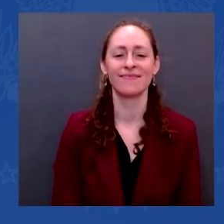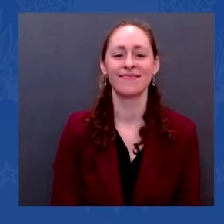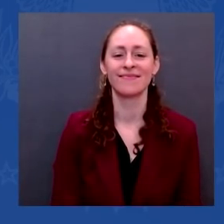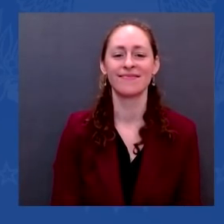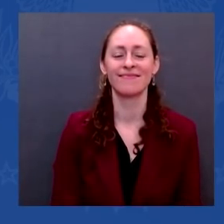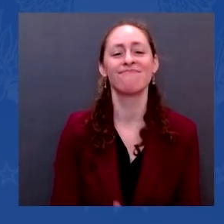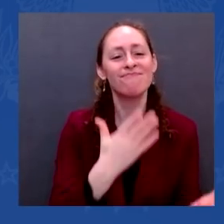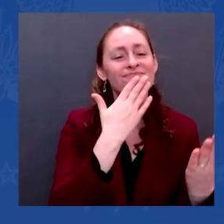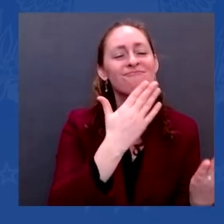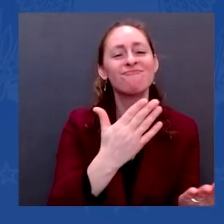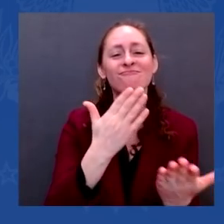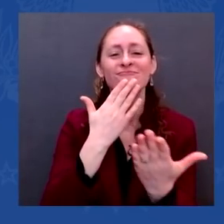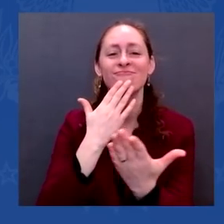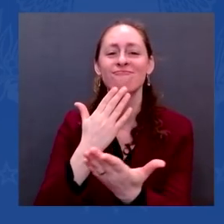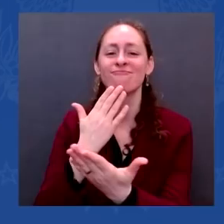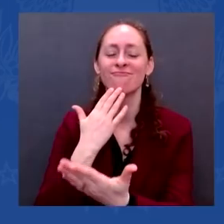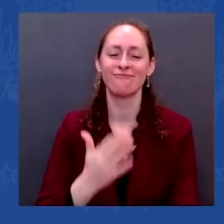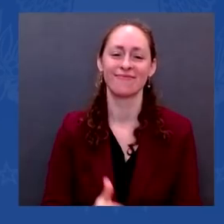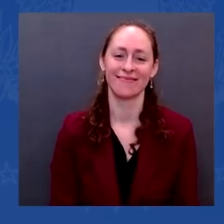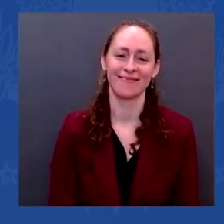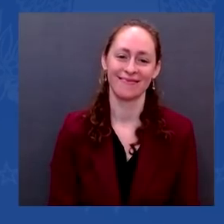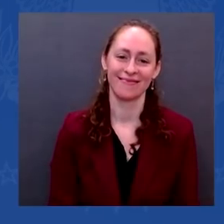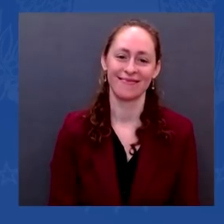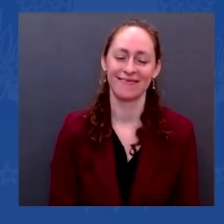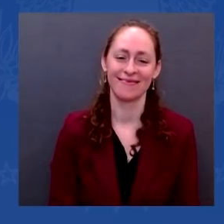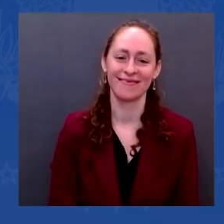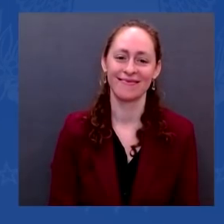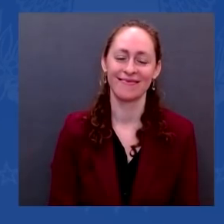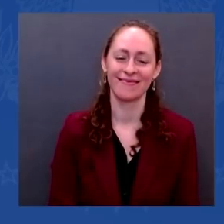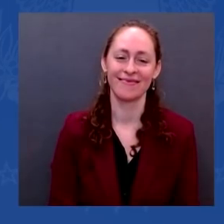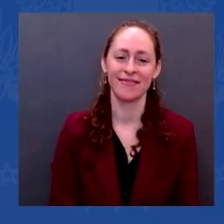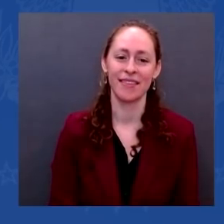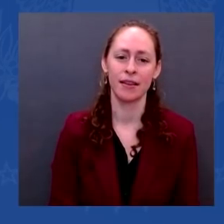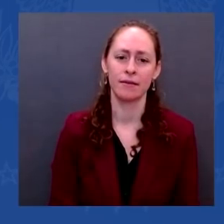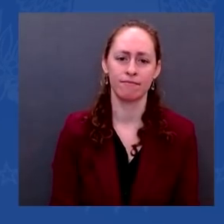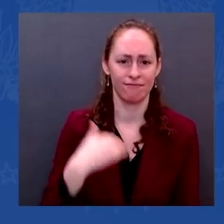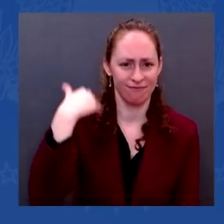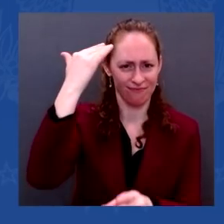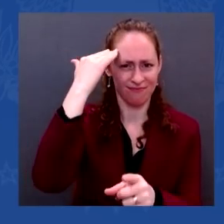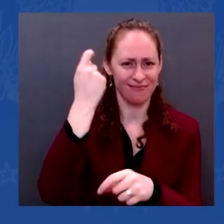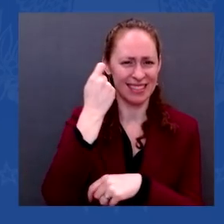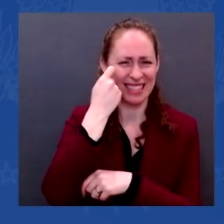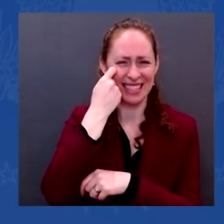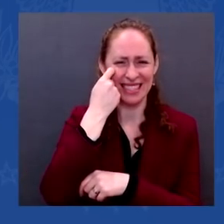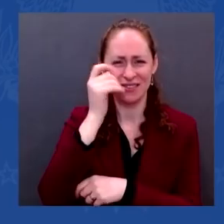And I -- you know, I -- I remember. Today, as I said, is a day that a lot of us